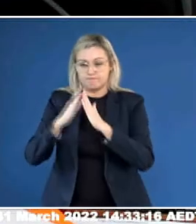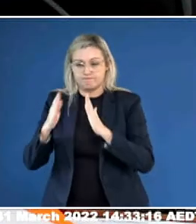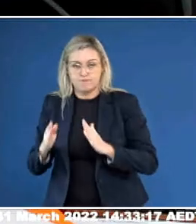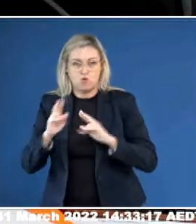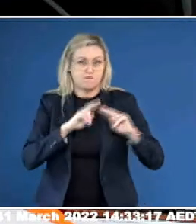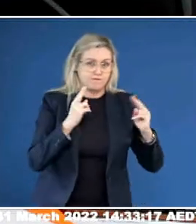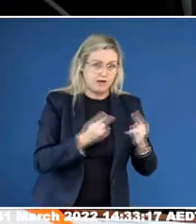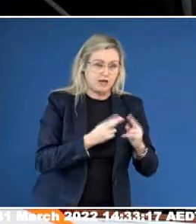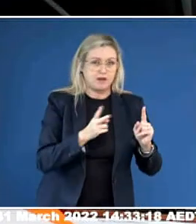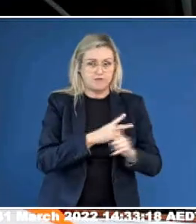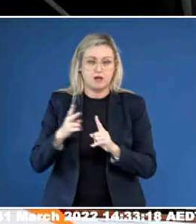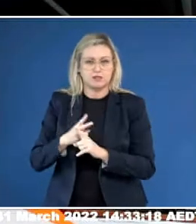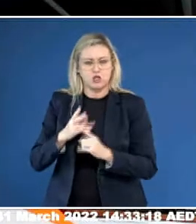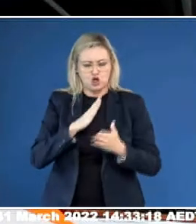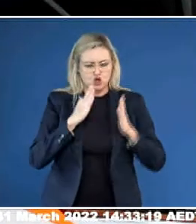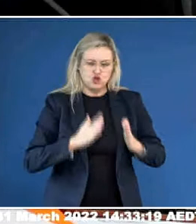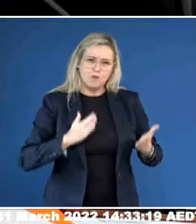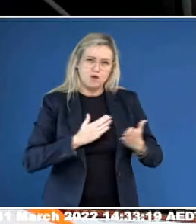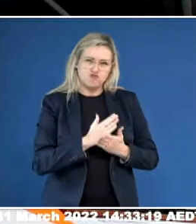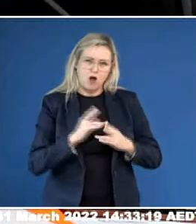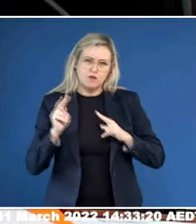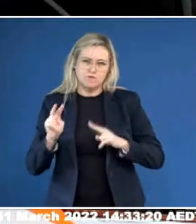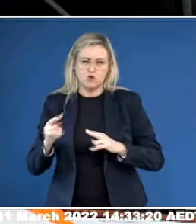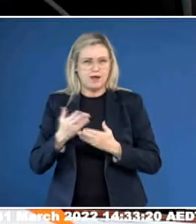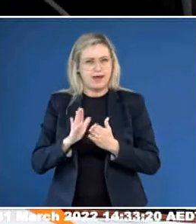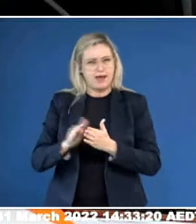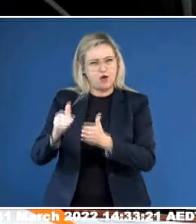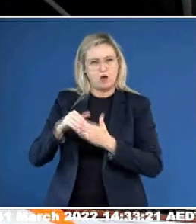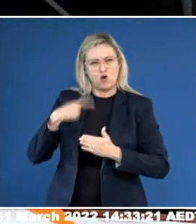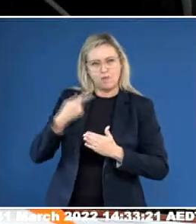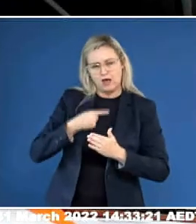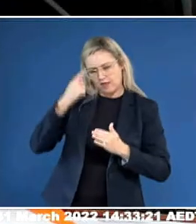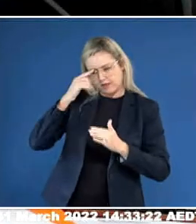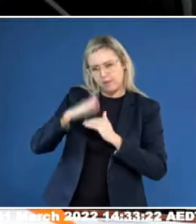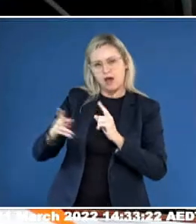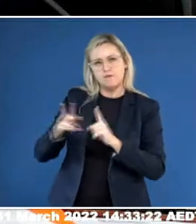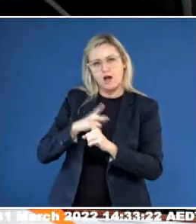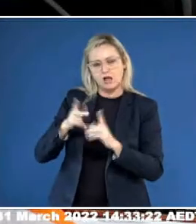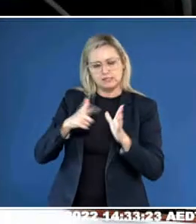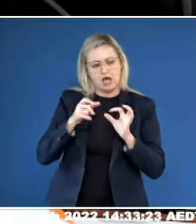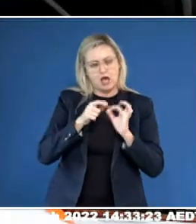human rights approach help us to understand the causes of violence and abuse? Do you want to take that question? Yeah, sure.